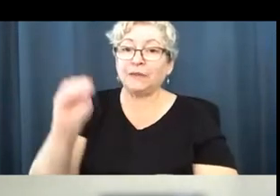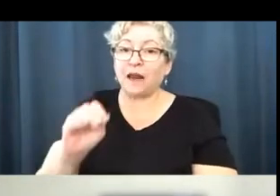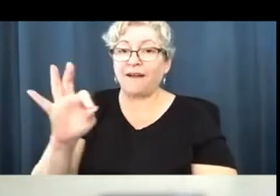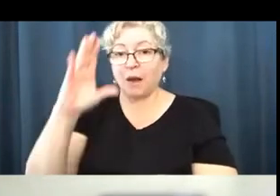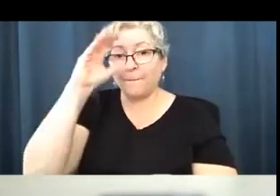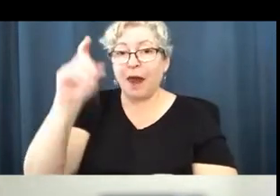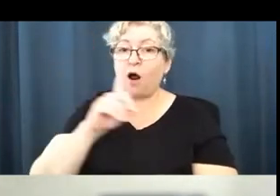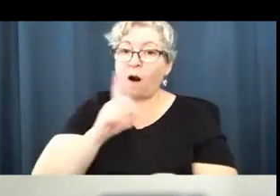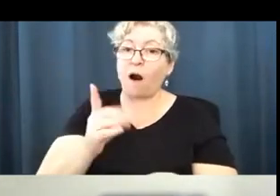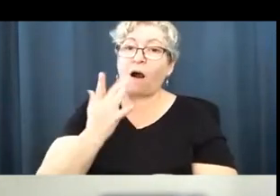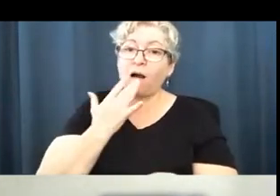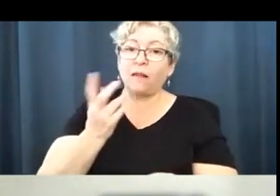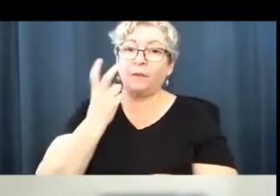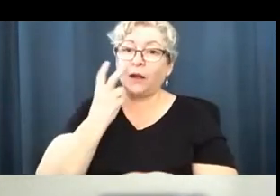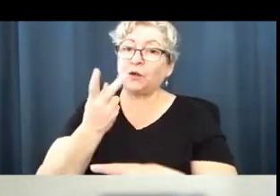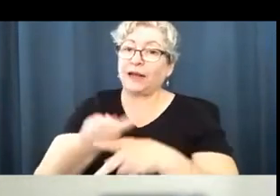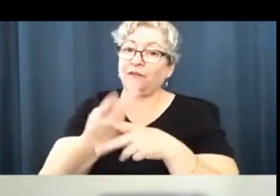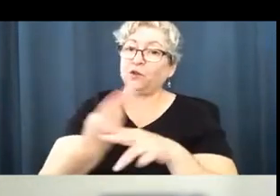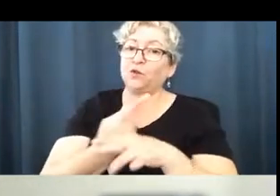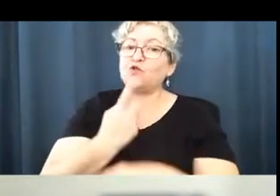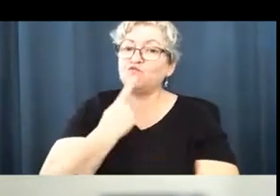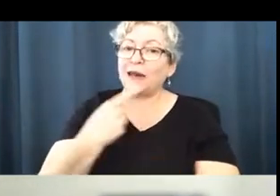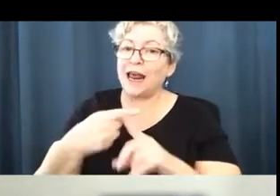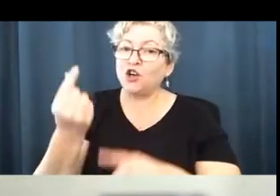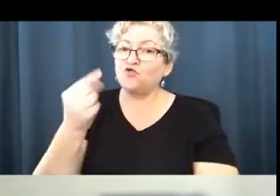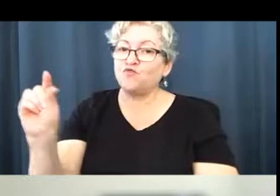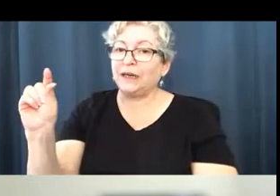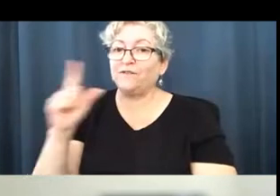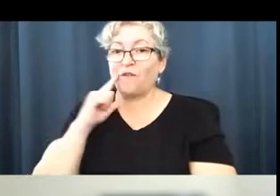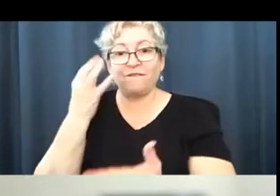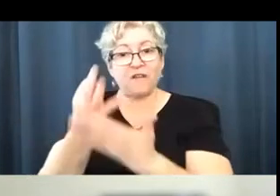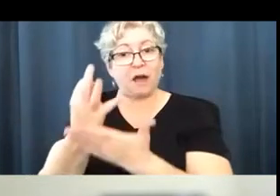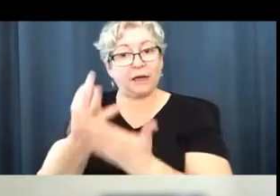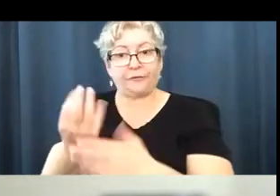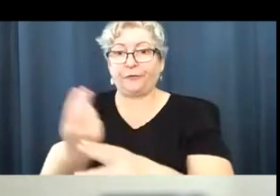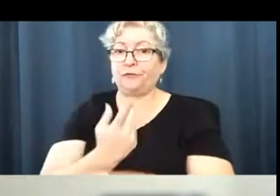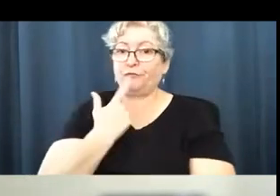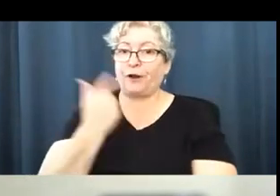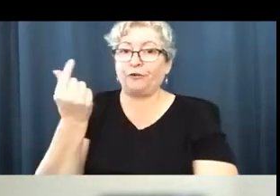So be careful using red and green. For Yahoo Finance, we use a lot of red and green. We had to fix that.